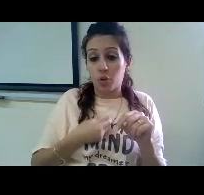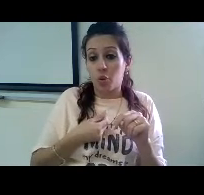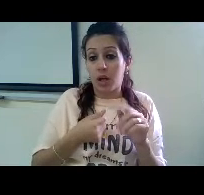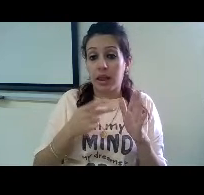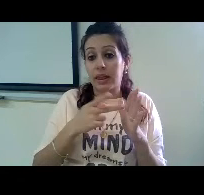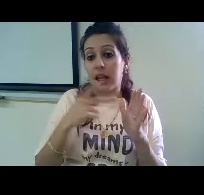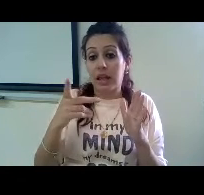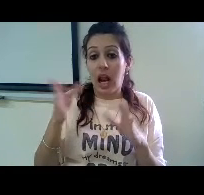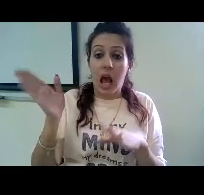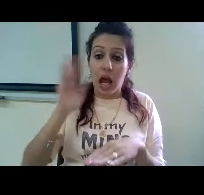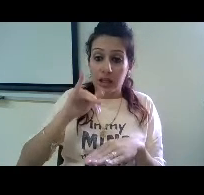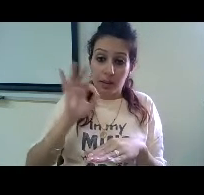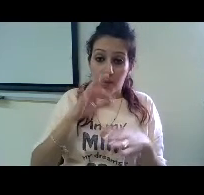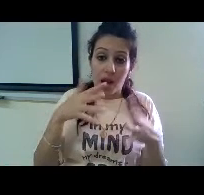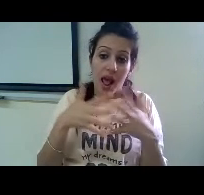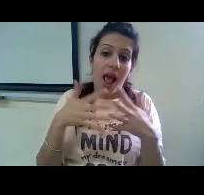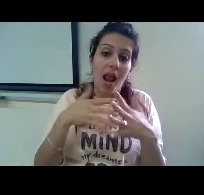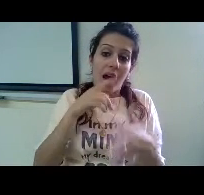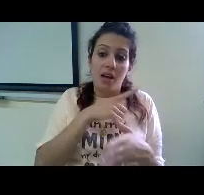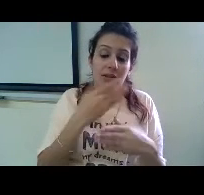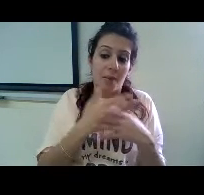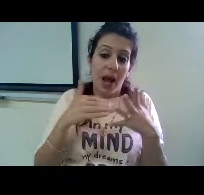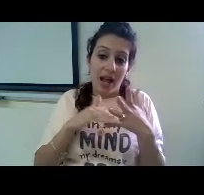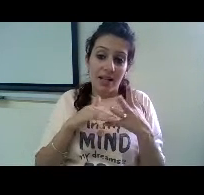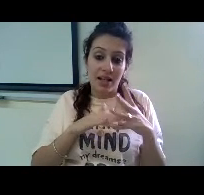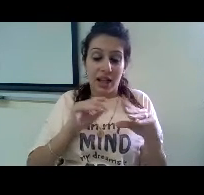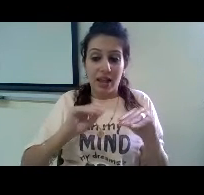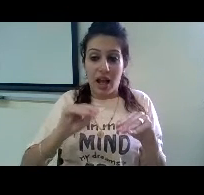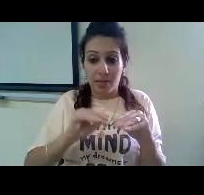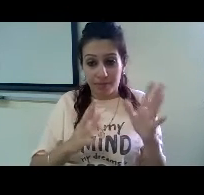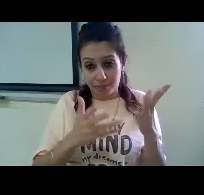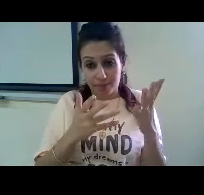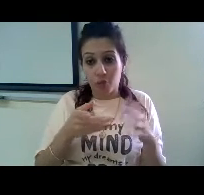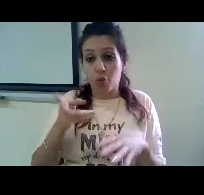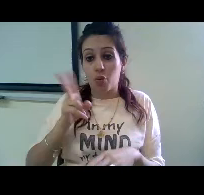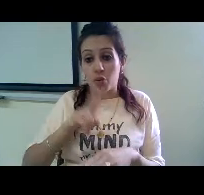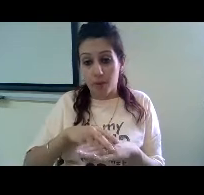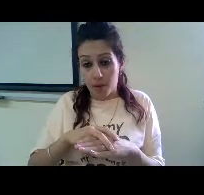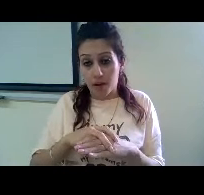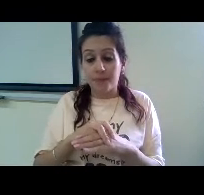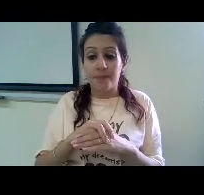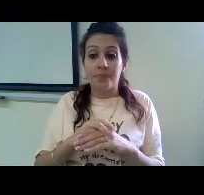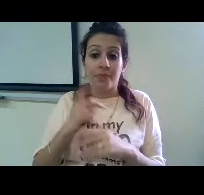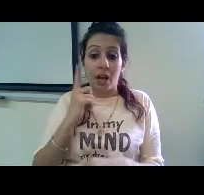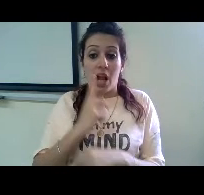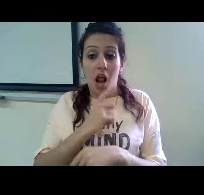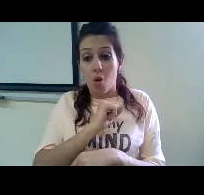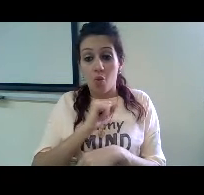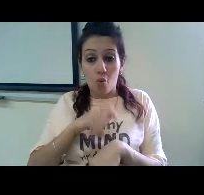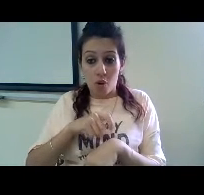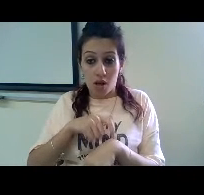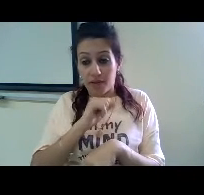So somebody who will prevent you from going through the gate. But at the same time, and this is what we are aiming for,